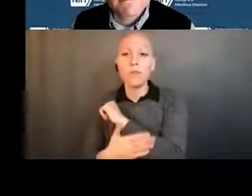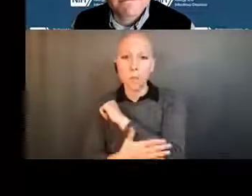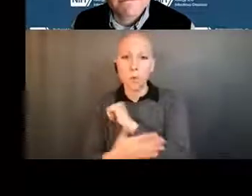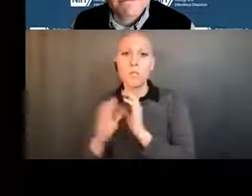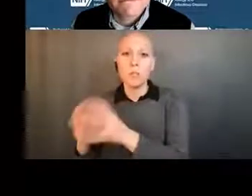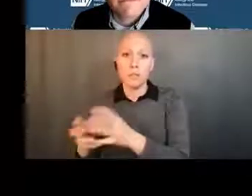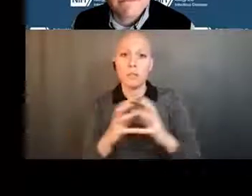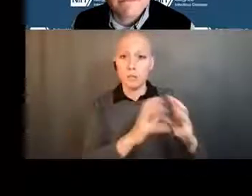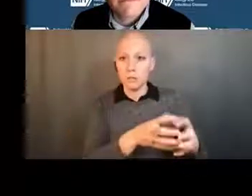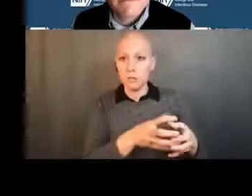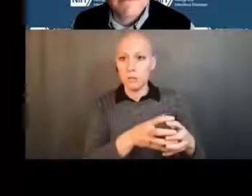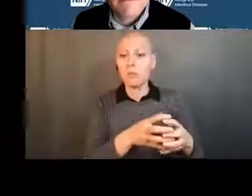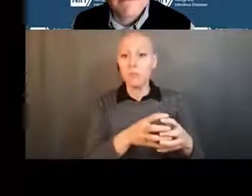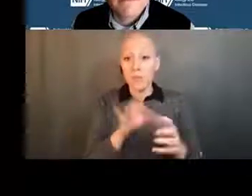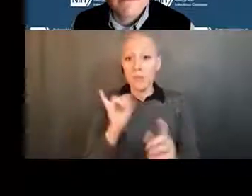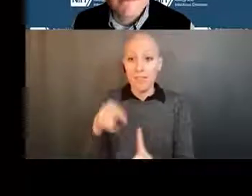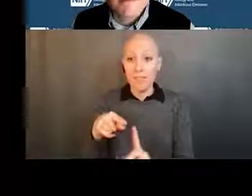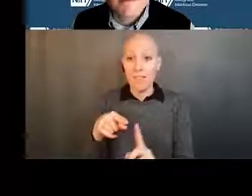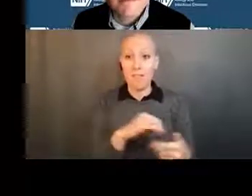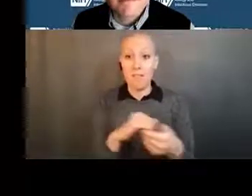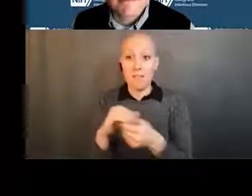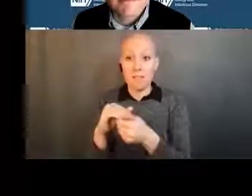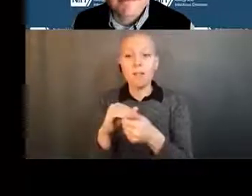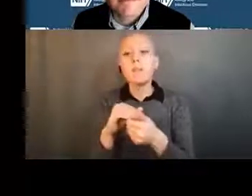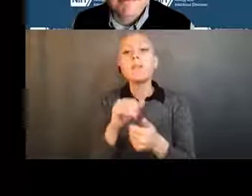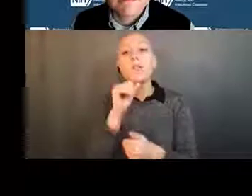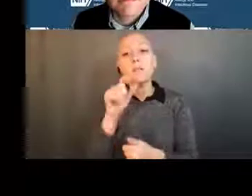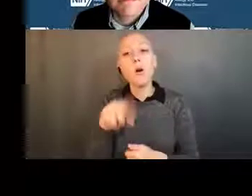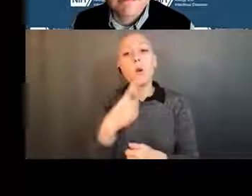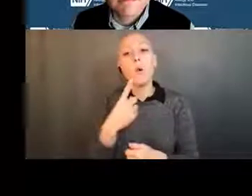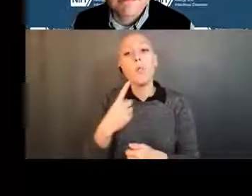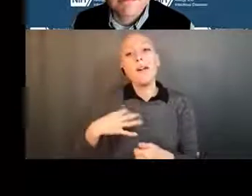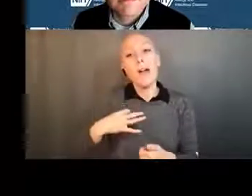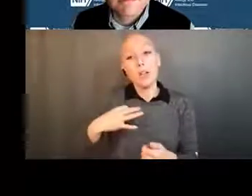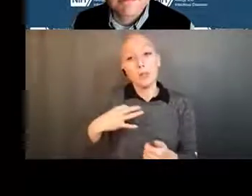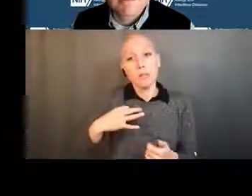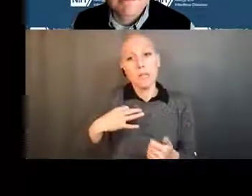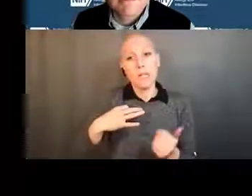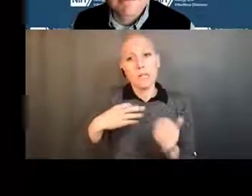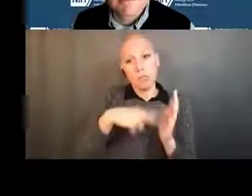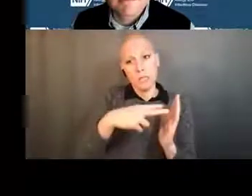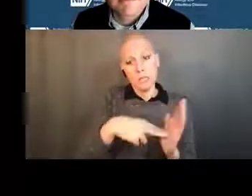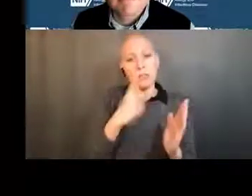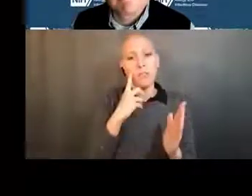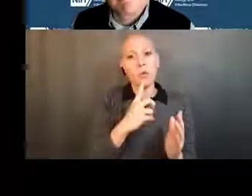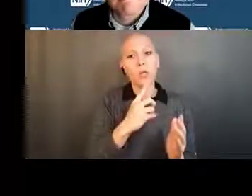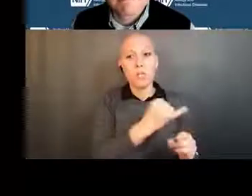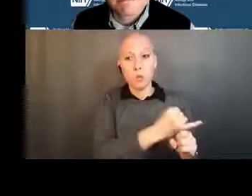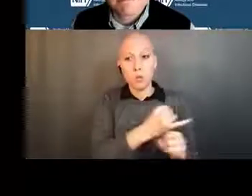the eligibility section for the institutions but you're going to read the entire body of the FOA